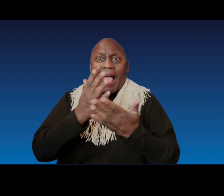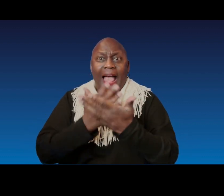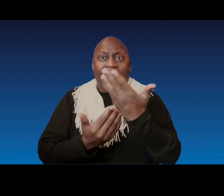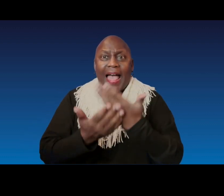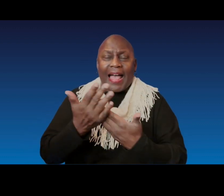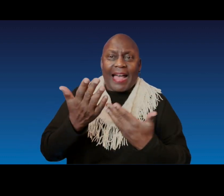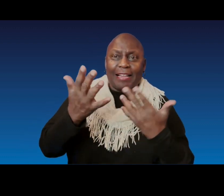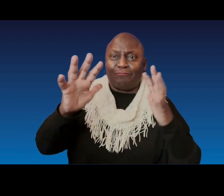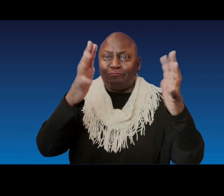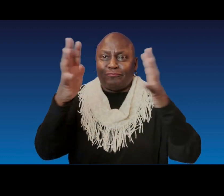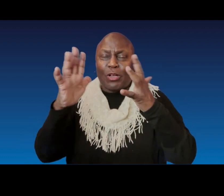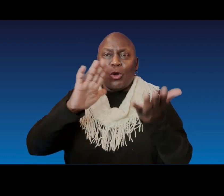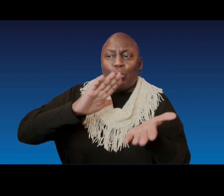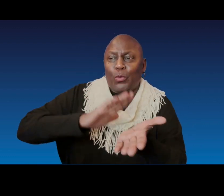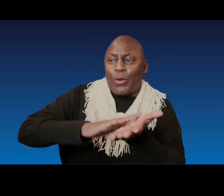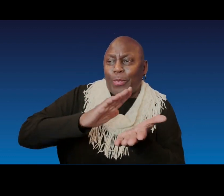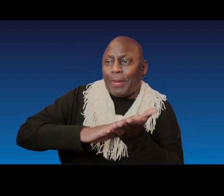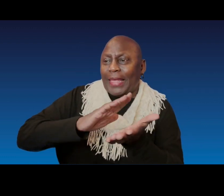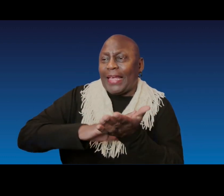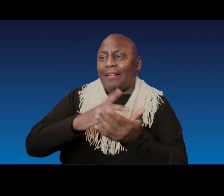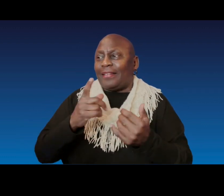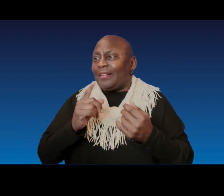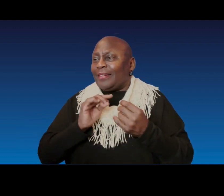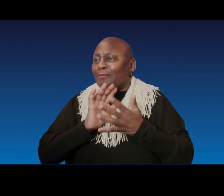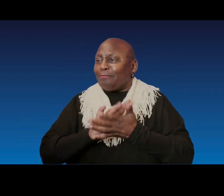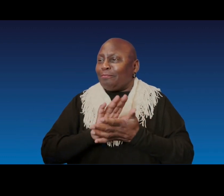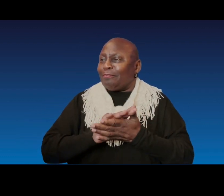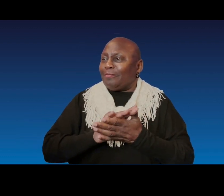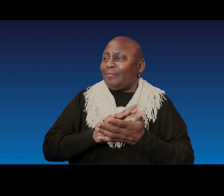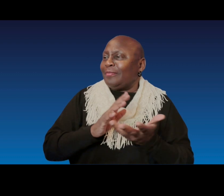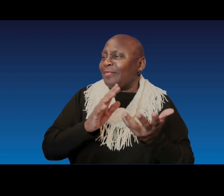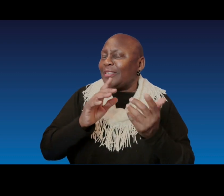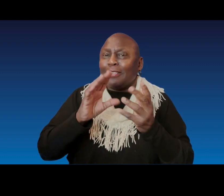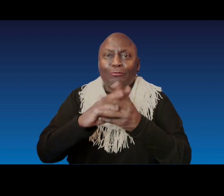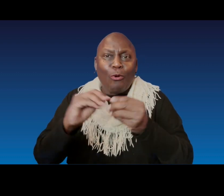people who have deaf epistemology and who know what deaf kids need.